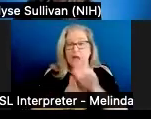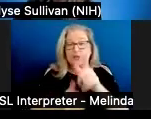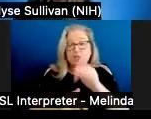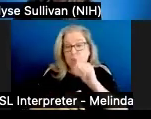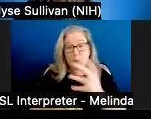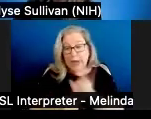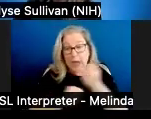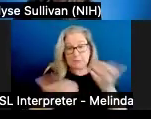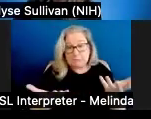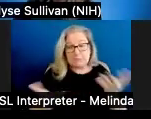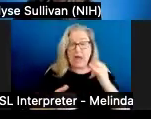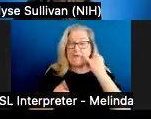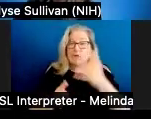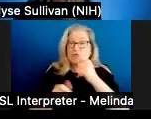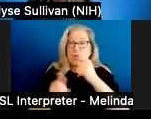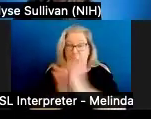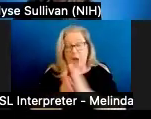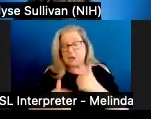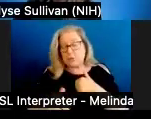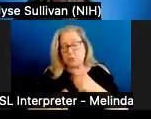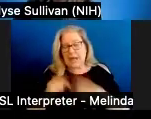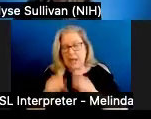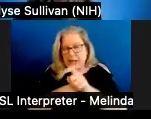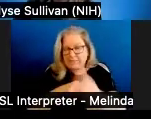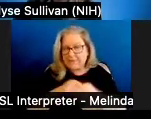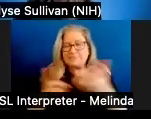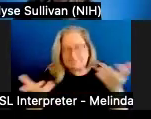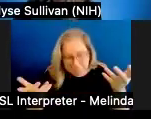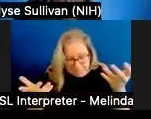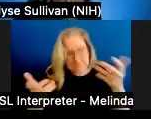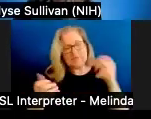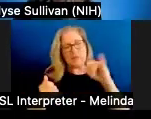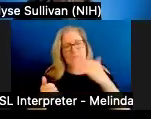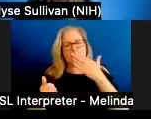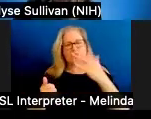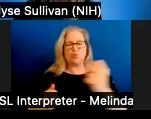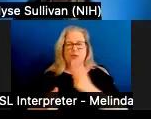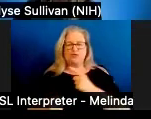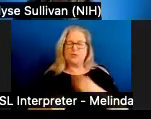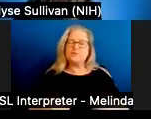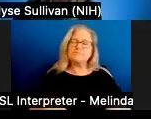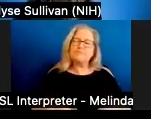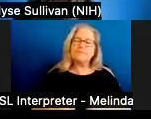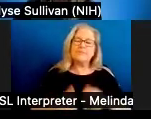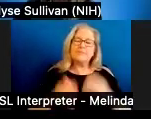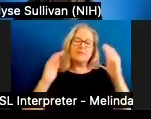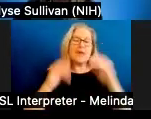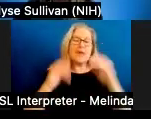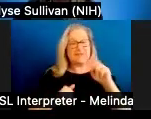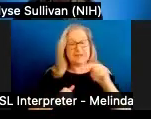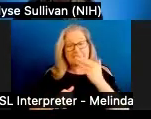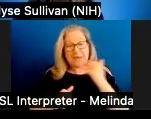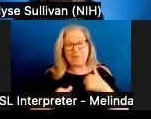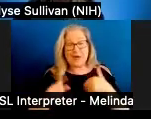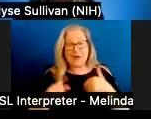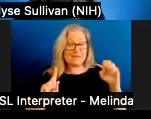Ask for it. We will give it to you if we can. That's a great question. Elyse Sullivan, PhD: Great, and even better news, we've got Sean back. We missed you, Sean, but .. .